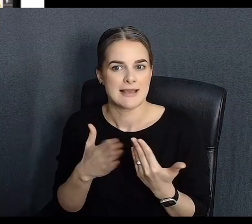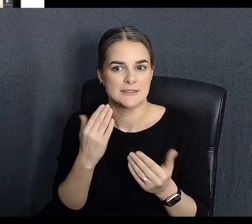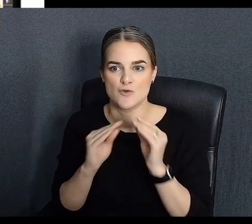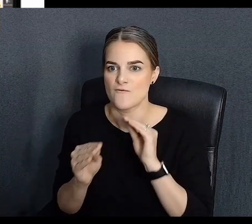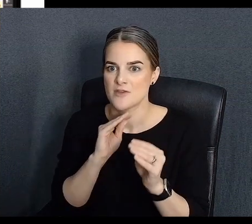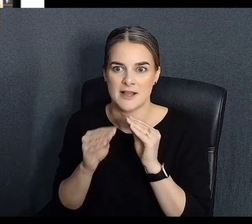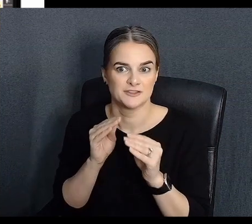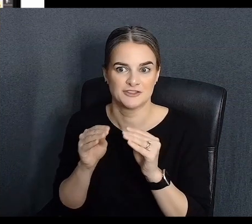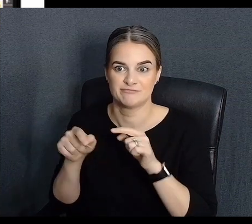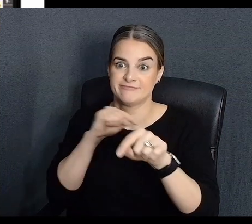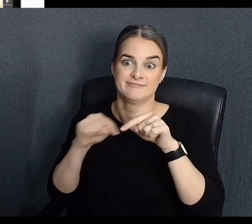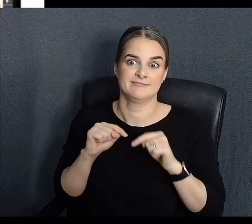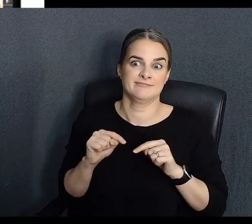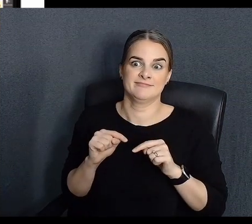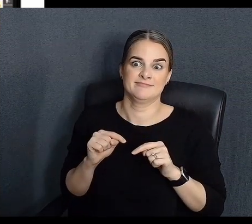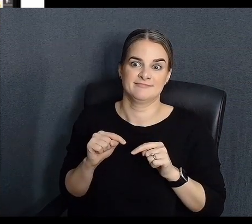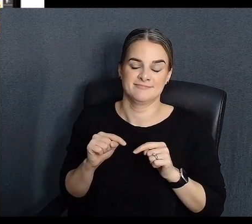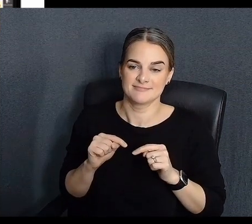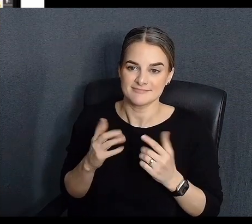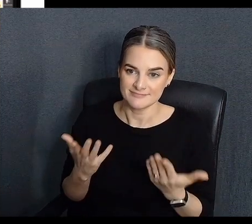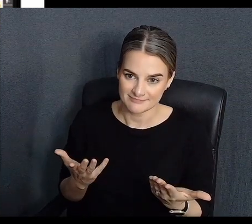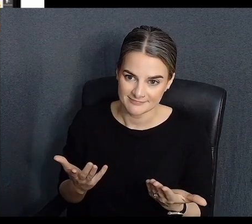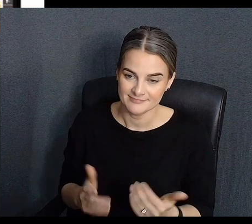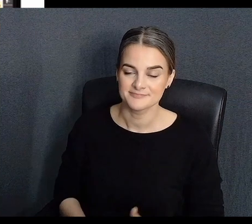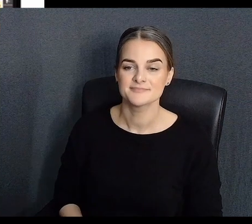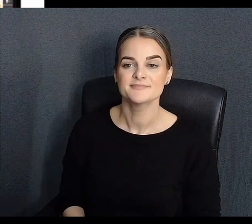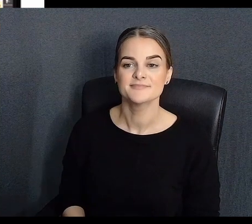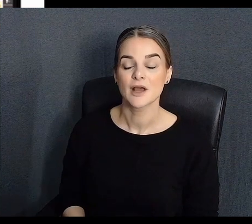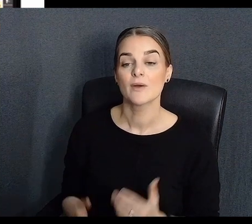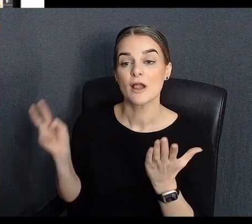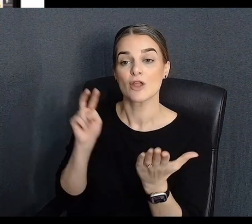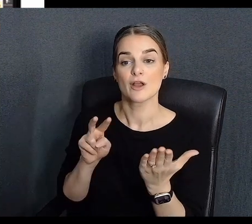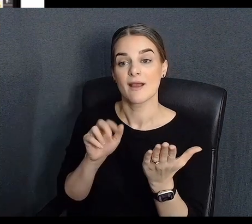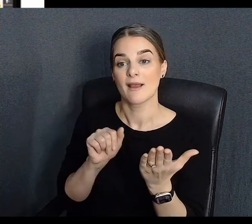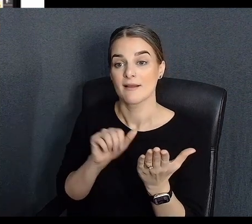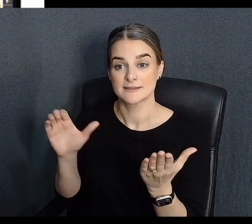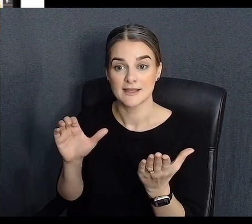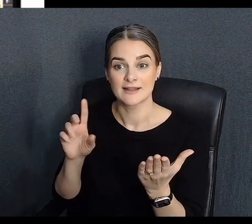So when we look at our AAC devices, we have our more specialized speech-generating devices,